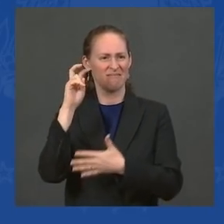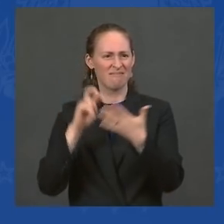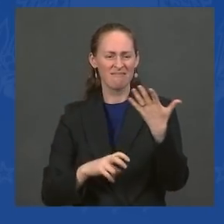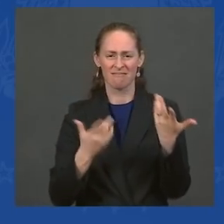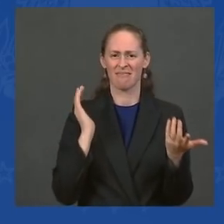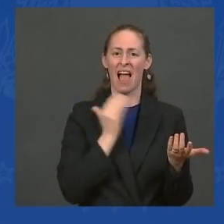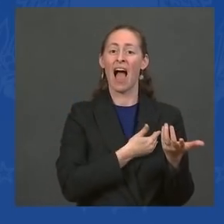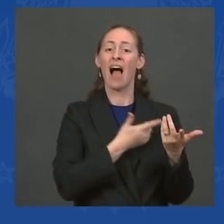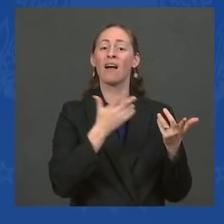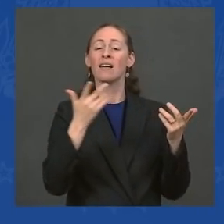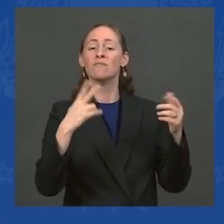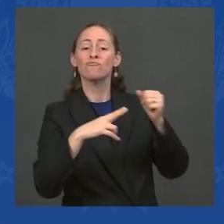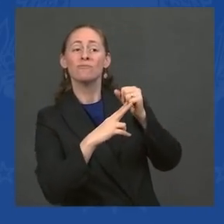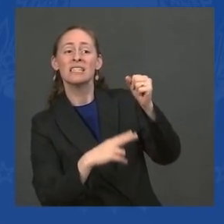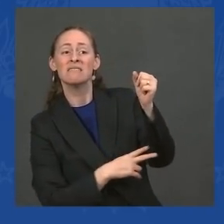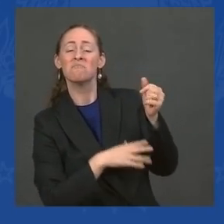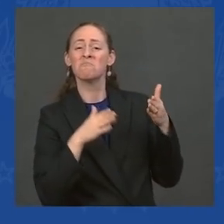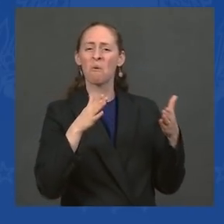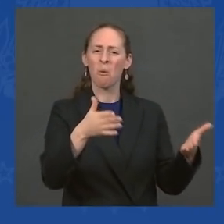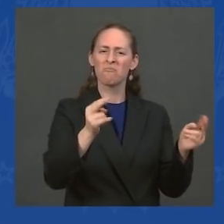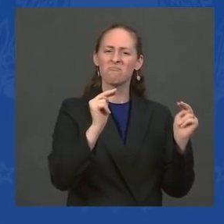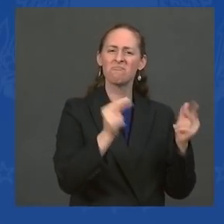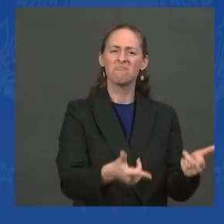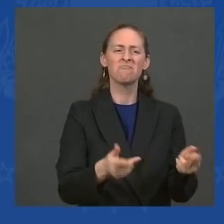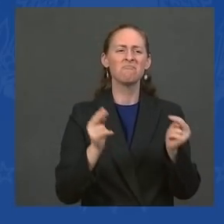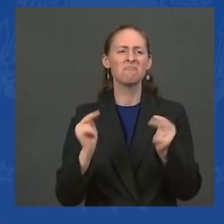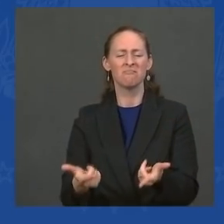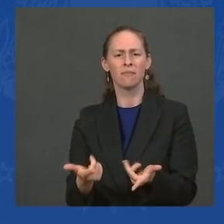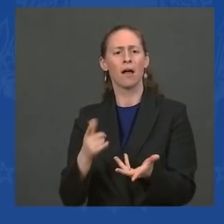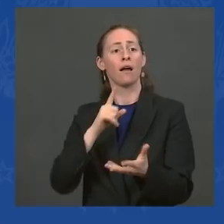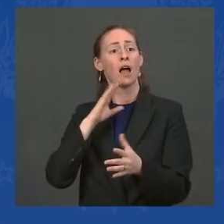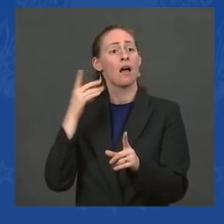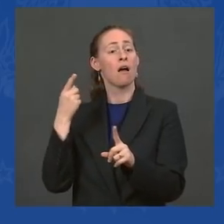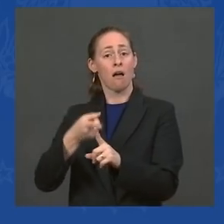But just as important is the Organization for Economic Cooperation and Development